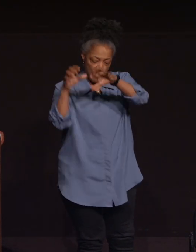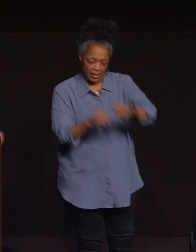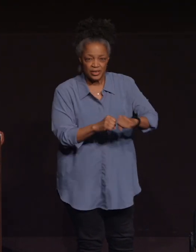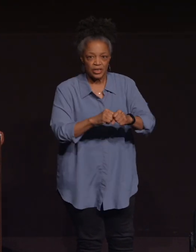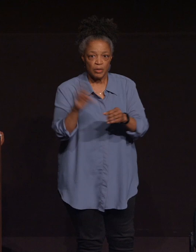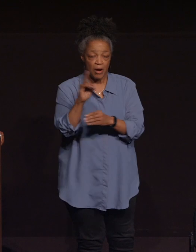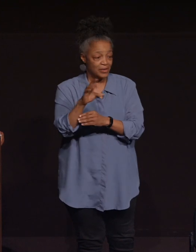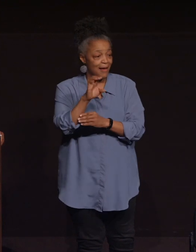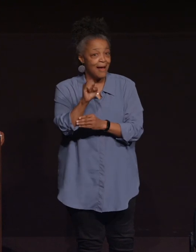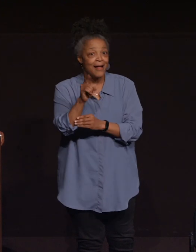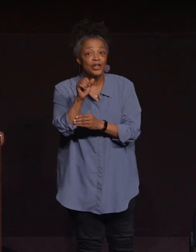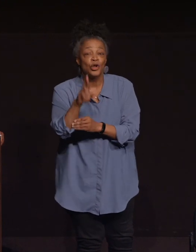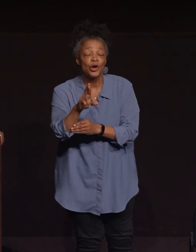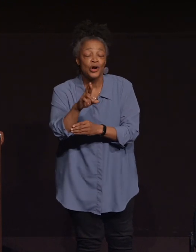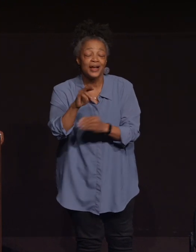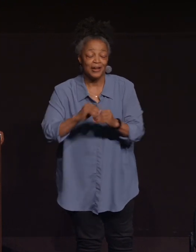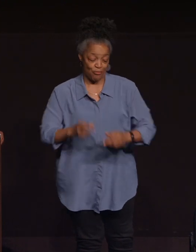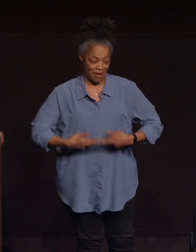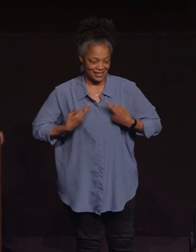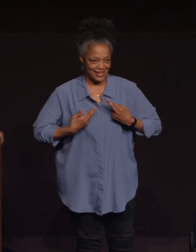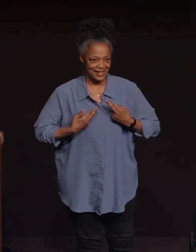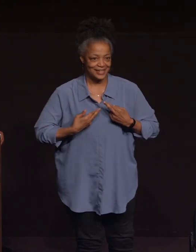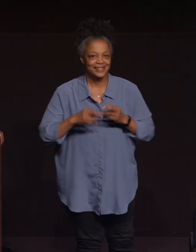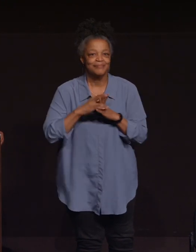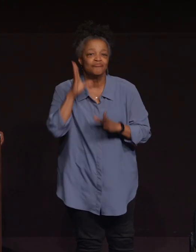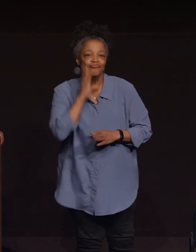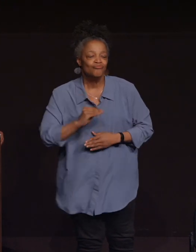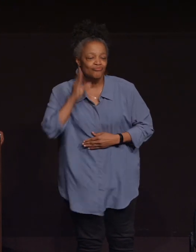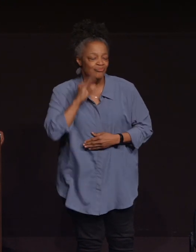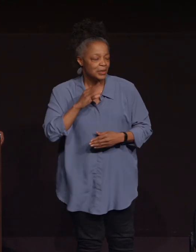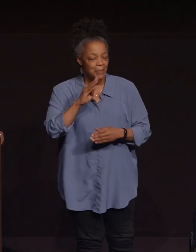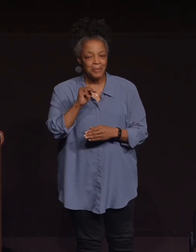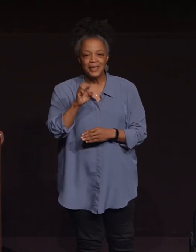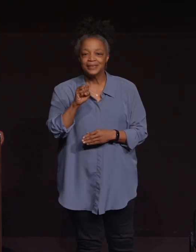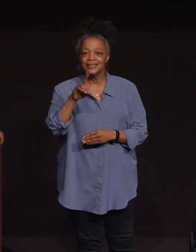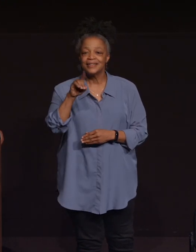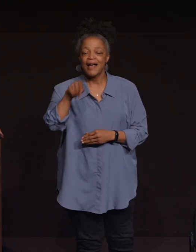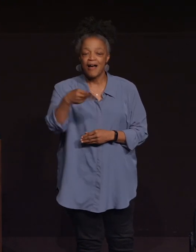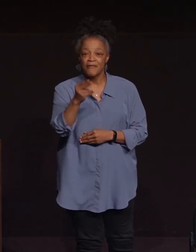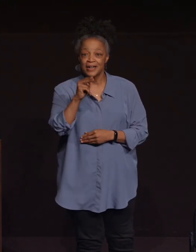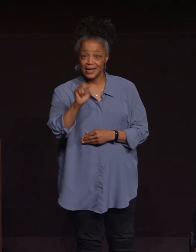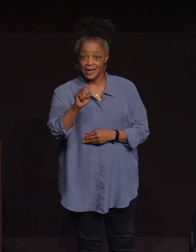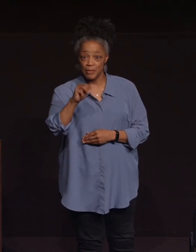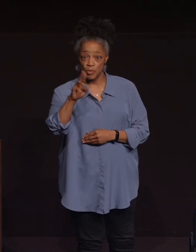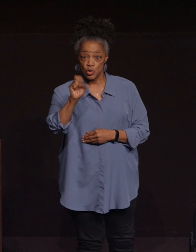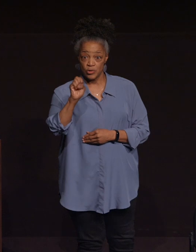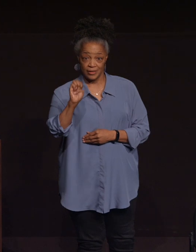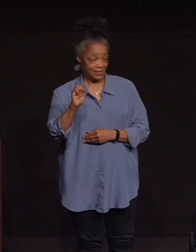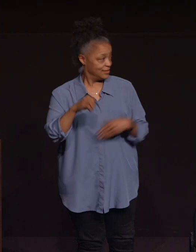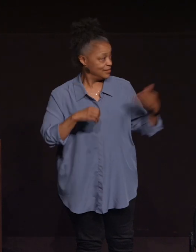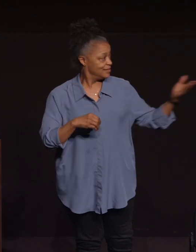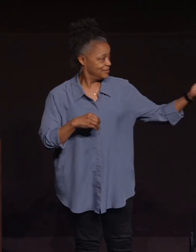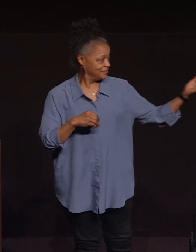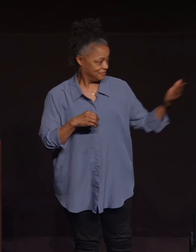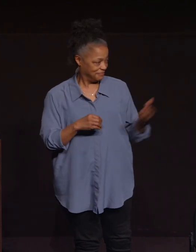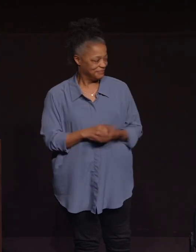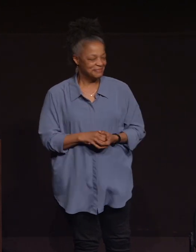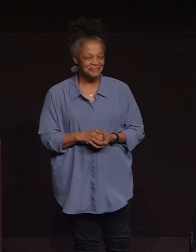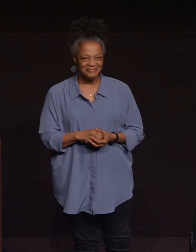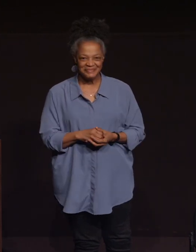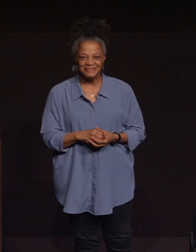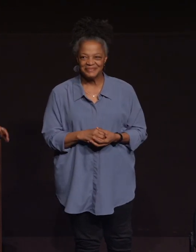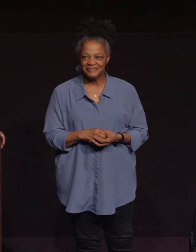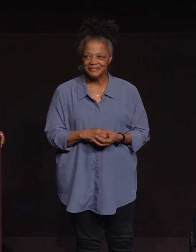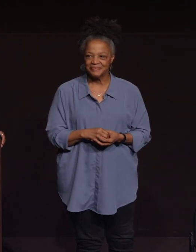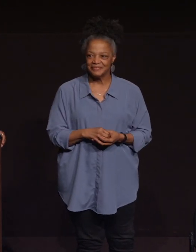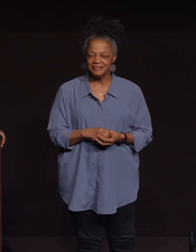residence--seasoned elder in residence, Ms. Daphne Muse, and